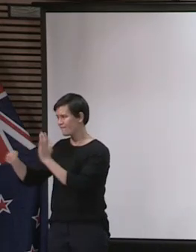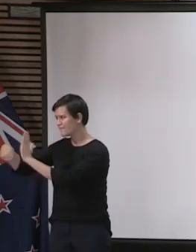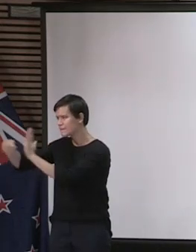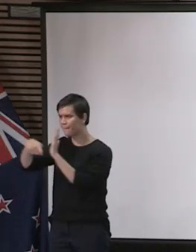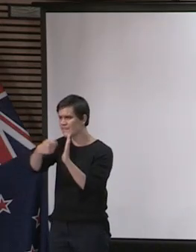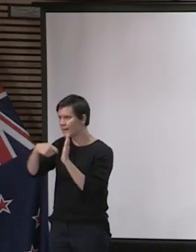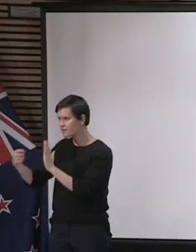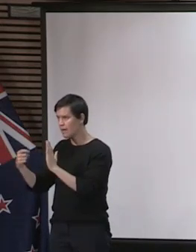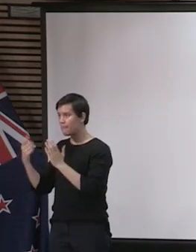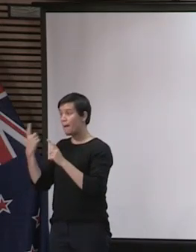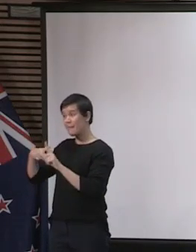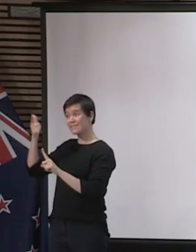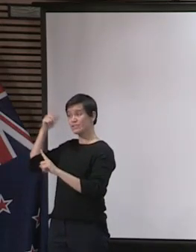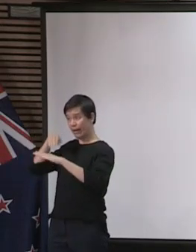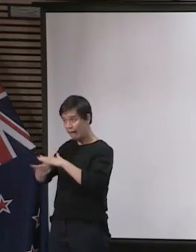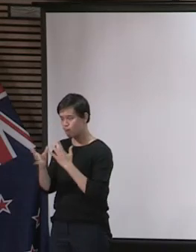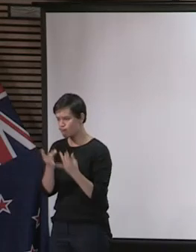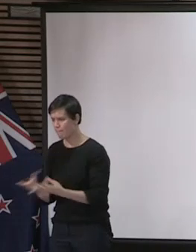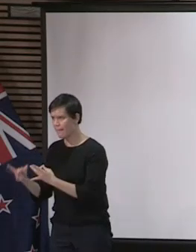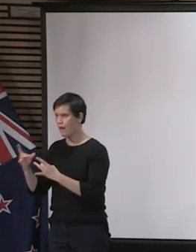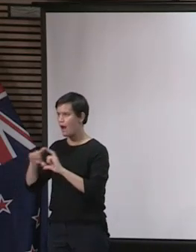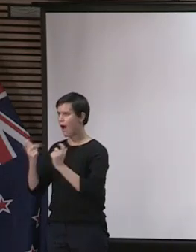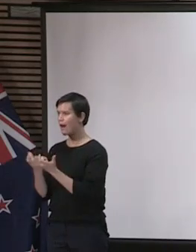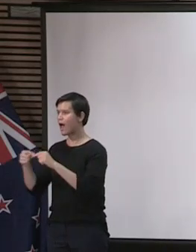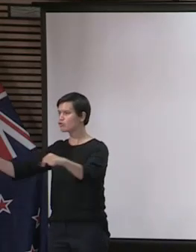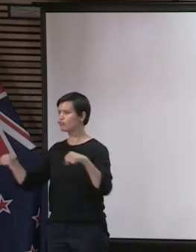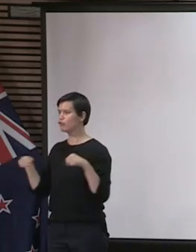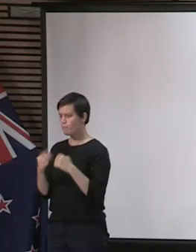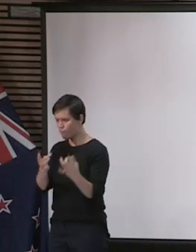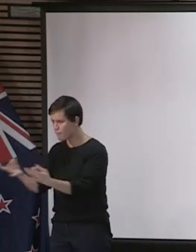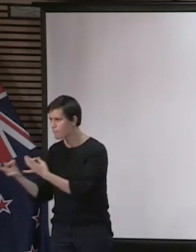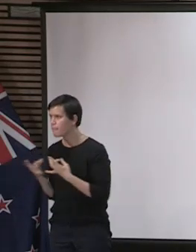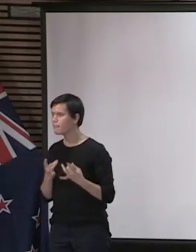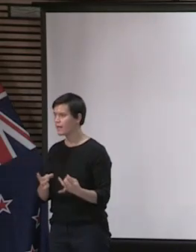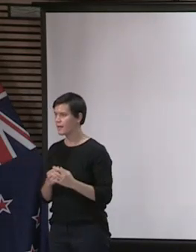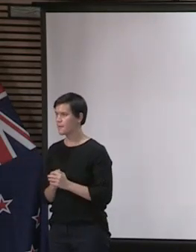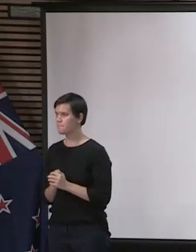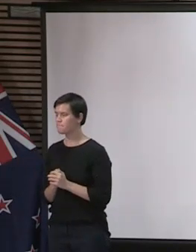school grounds, do any maintenance work and also that teacher-only day we have been